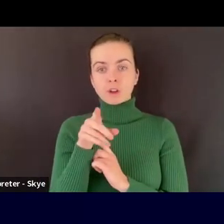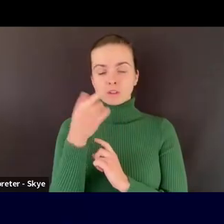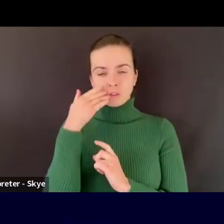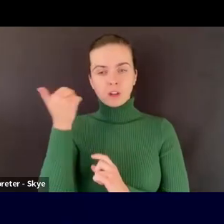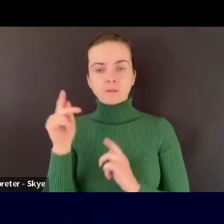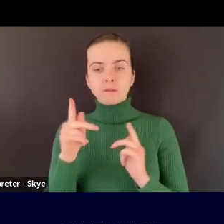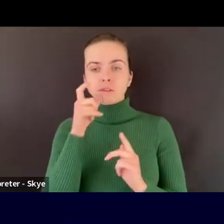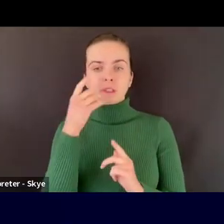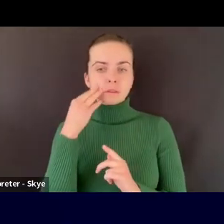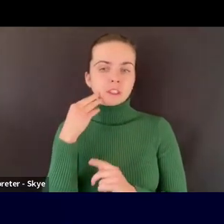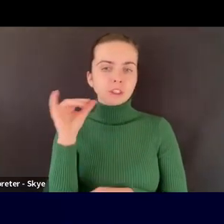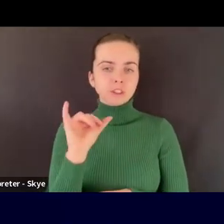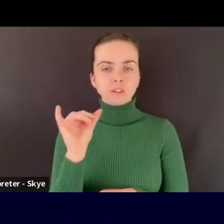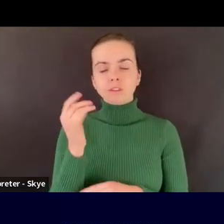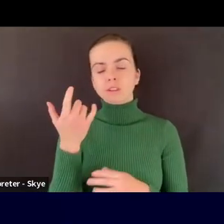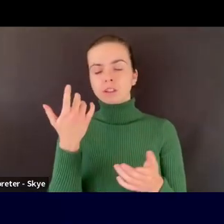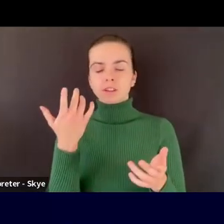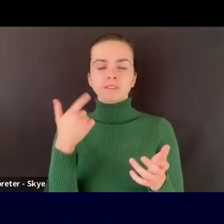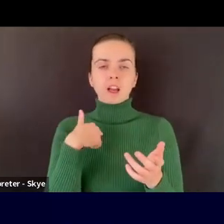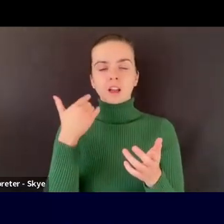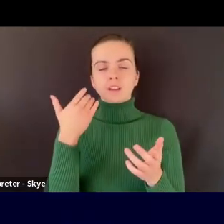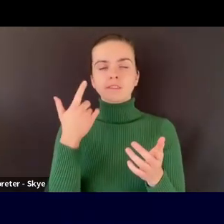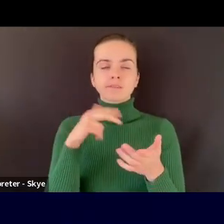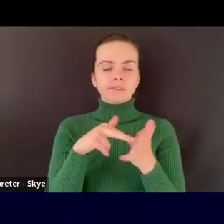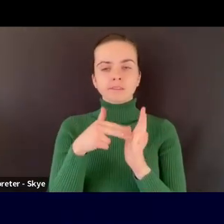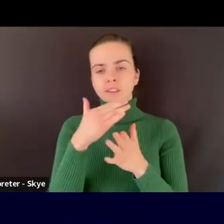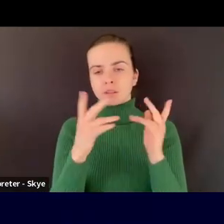experienced this as well? I mean, some of the scale dealt with that, but I think that would